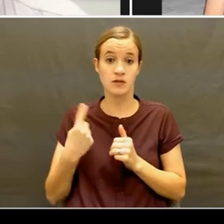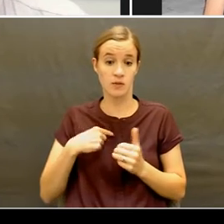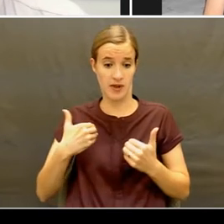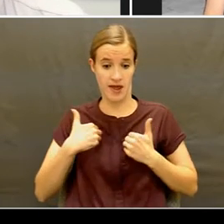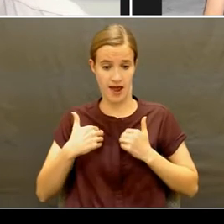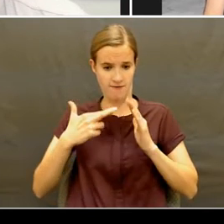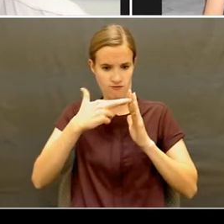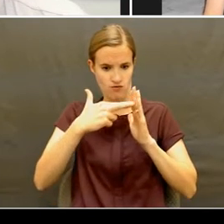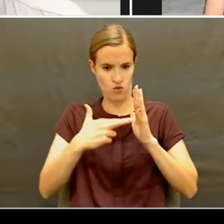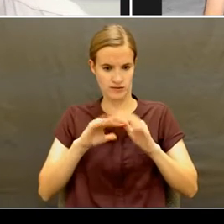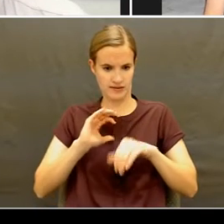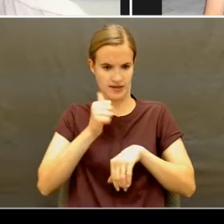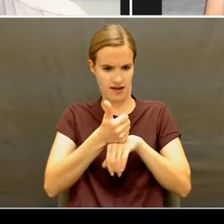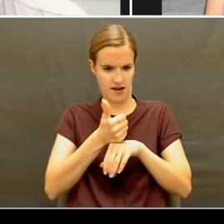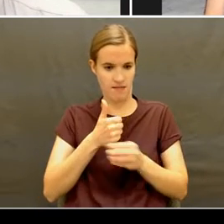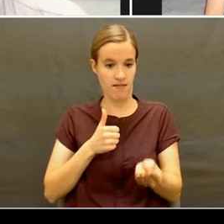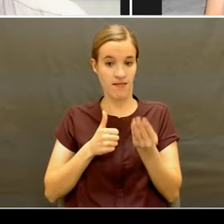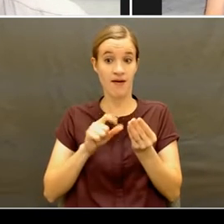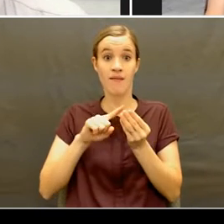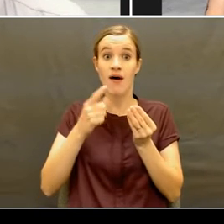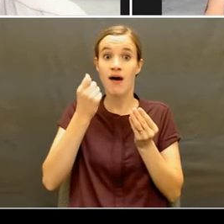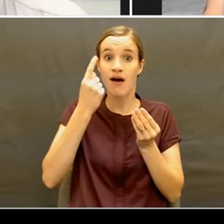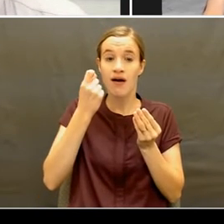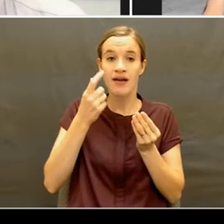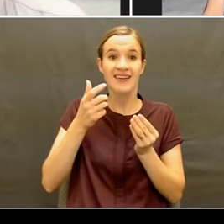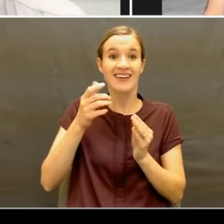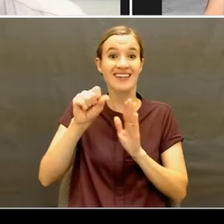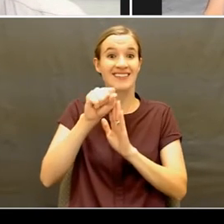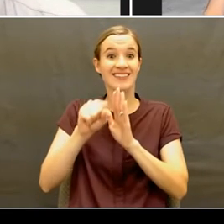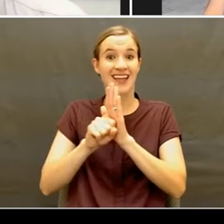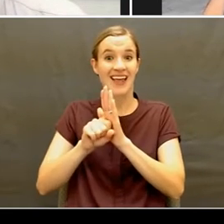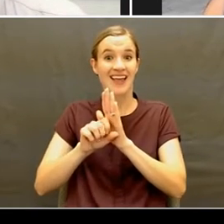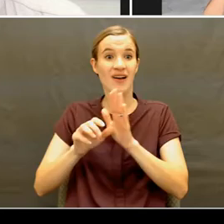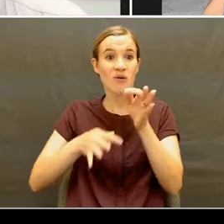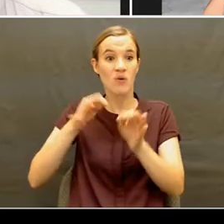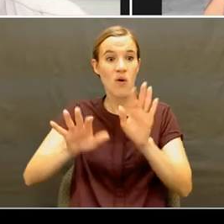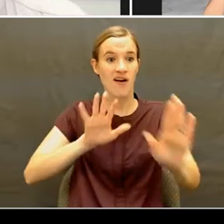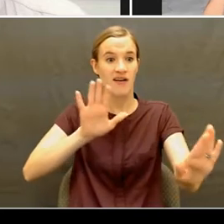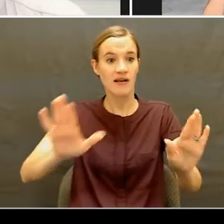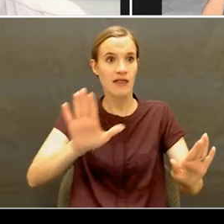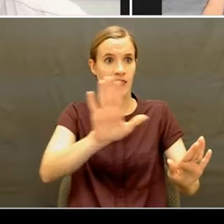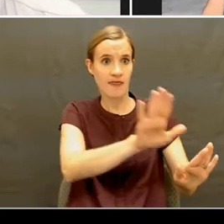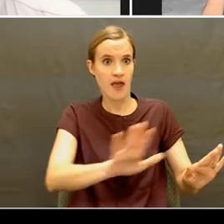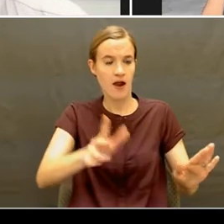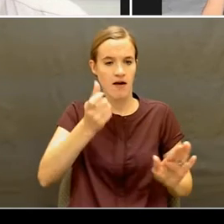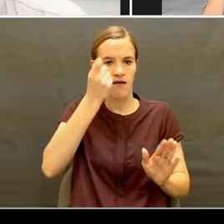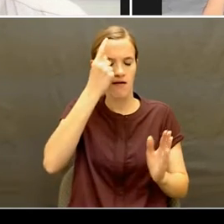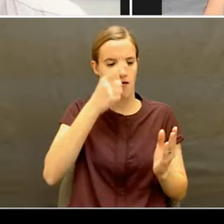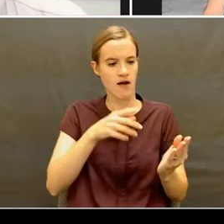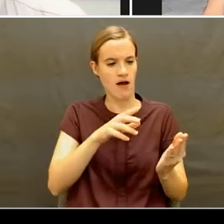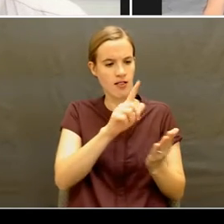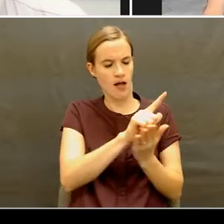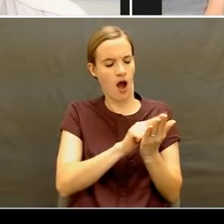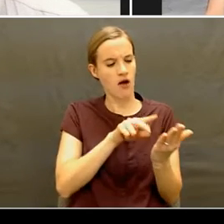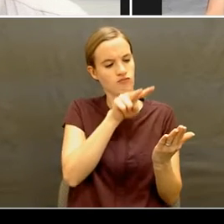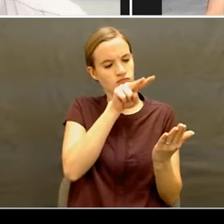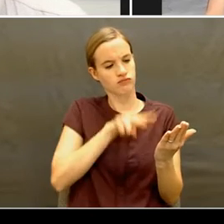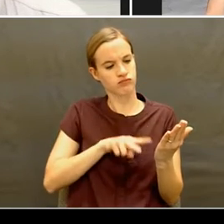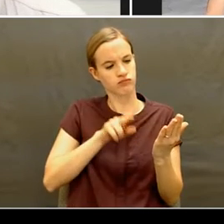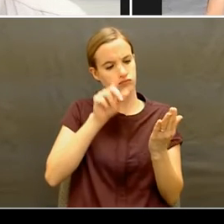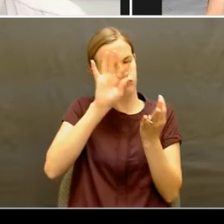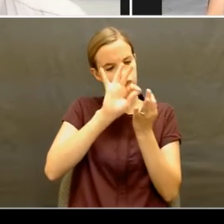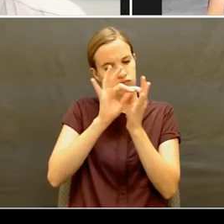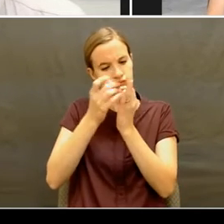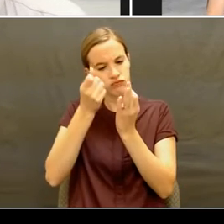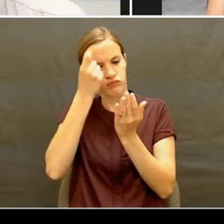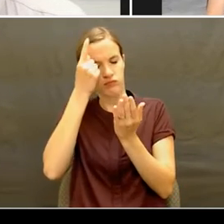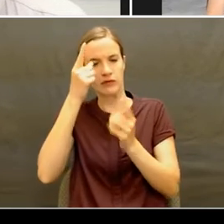interpreted. And so we started to see some cases that went in that were summarily dismissed. Due to